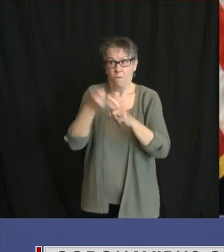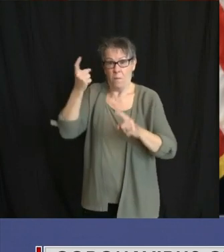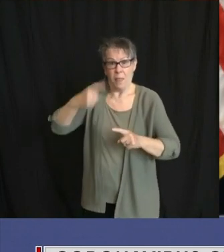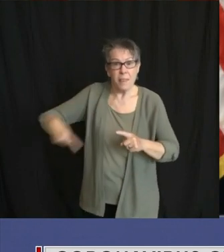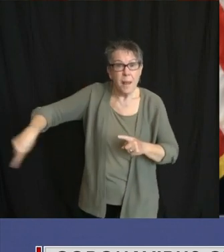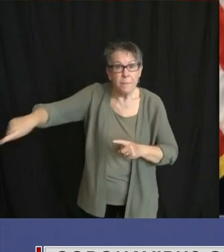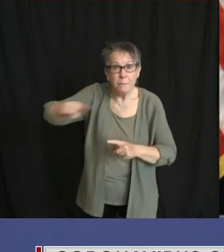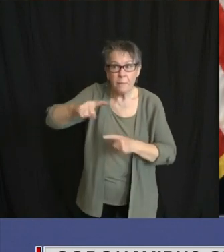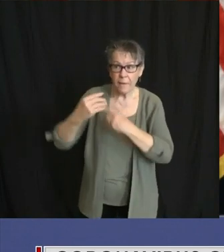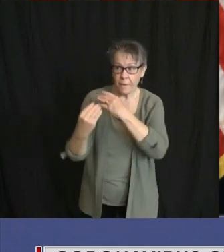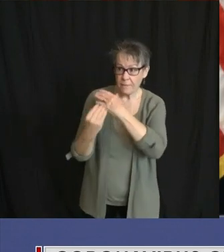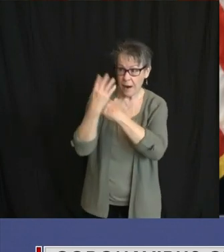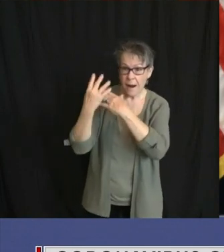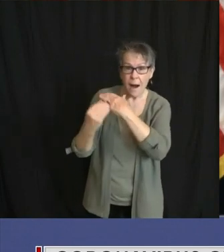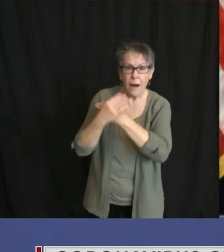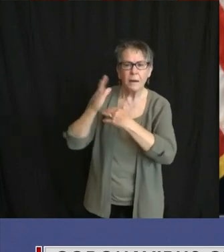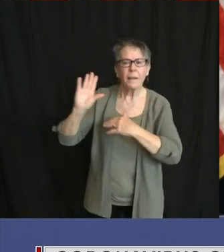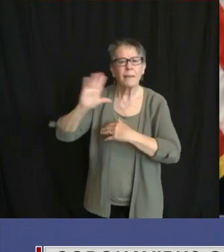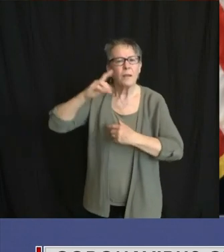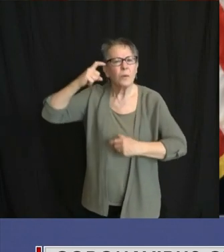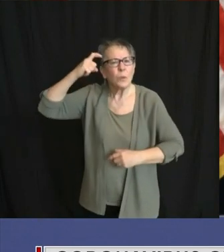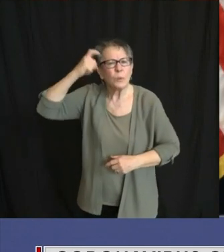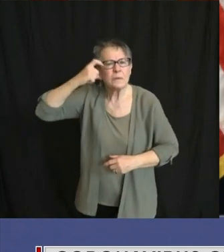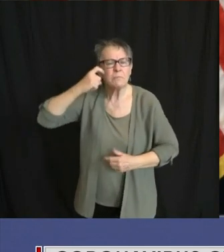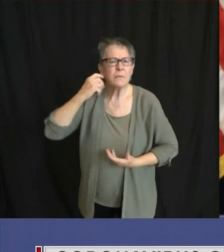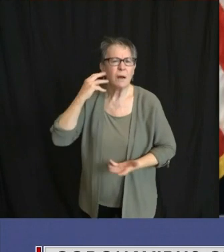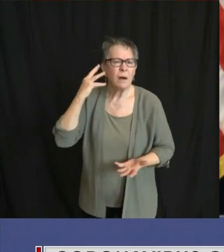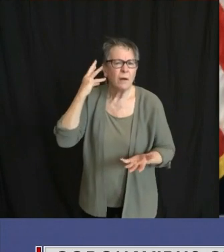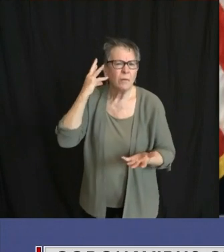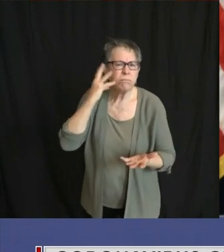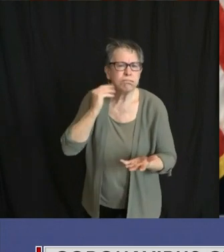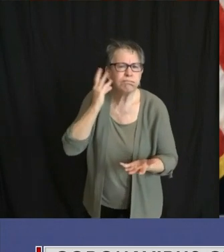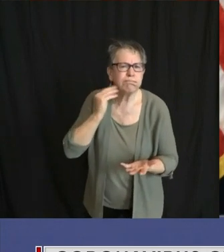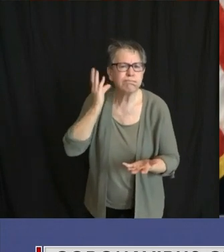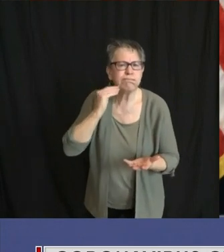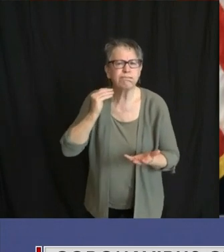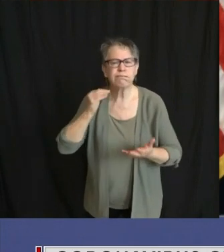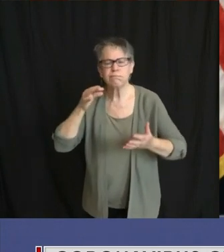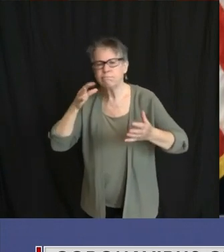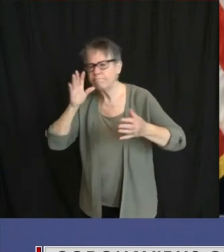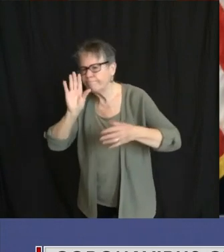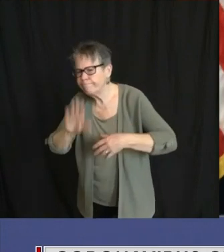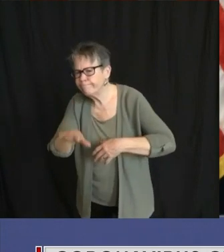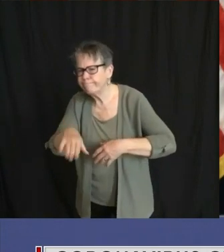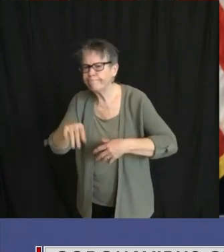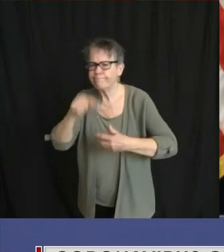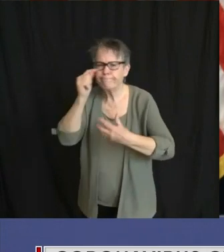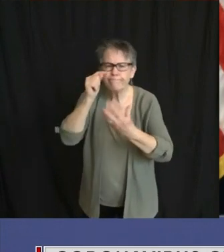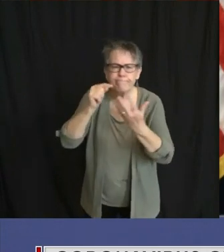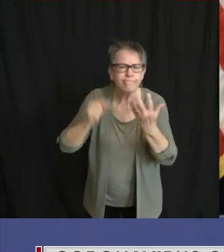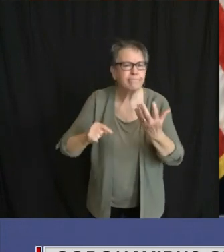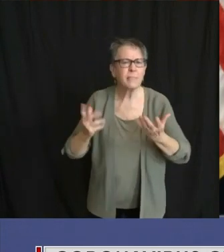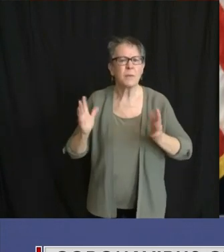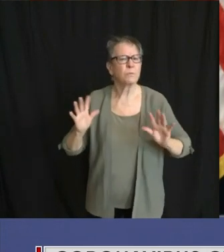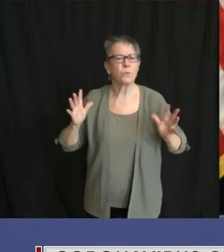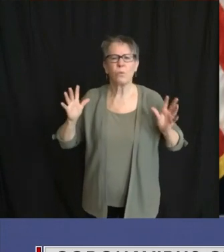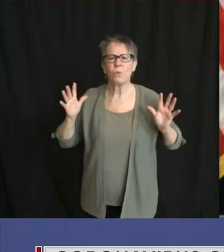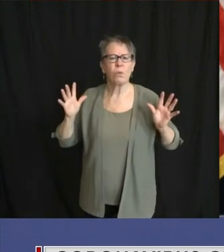WISDOM AND COUNSEL. WE ARE GOING THROUGH SOMETHING THAT NONE OF US HAVE EVER GONE